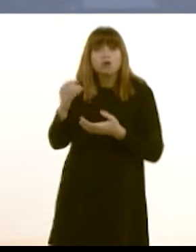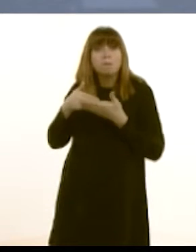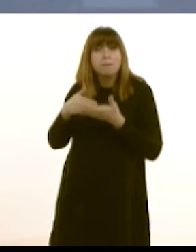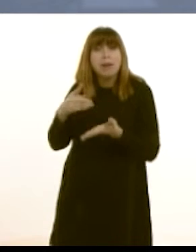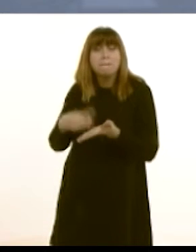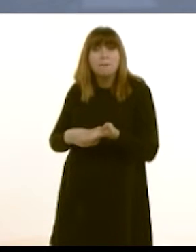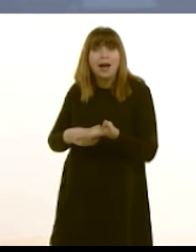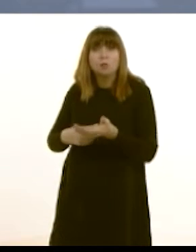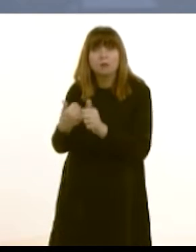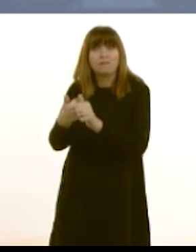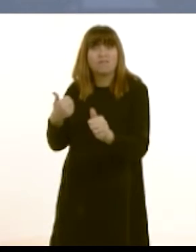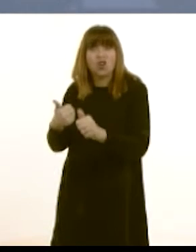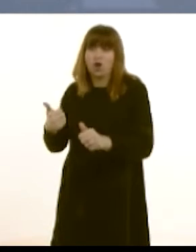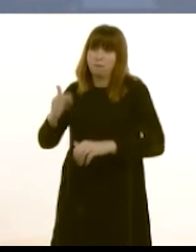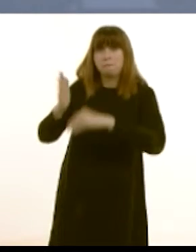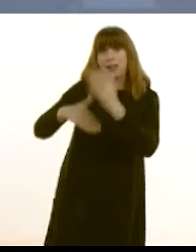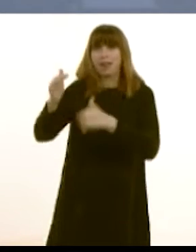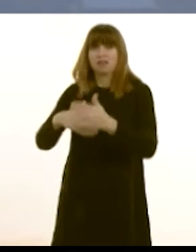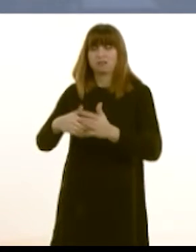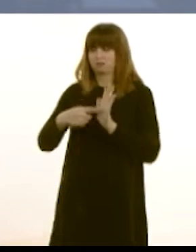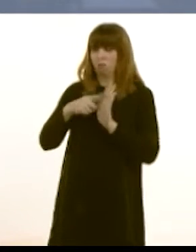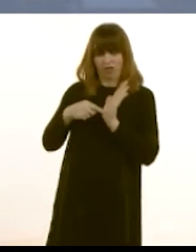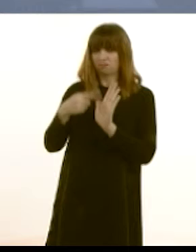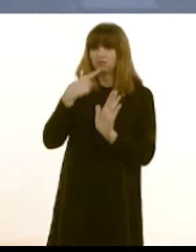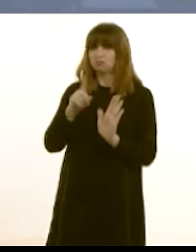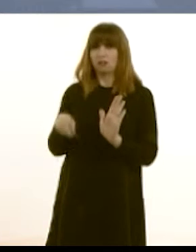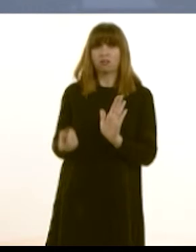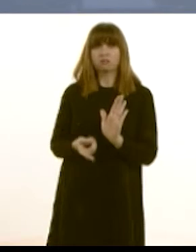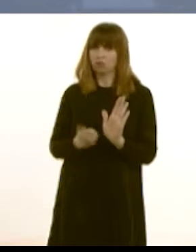south Carmarthenshire on the grounds that the company is building in an area of risk,